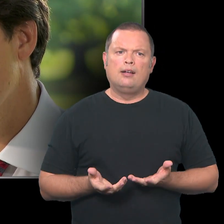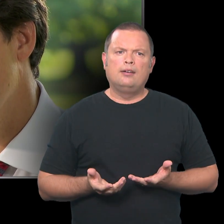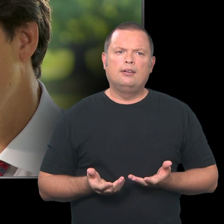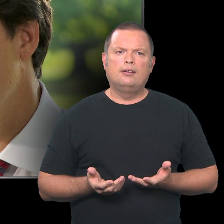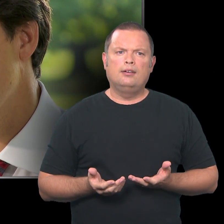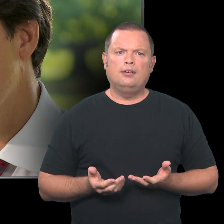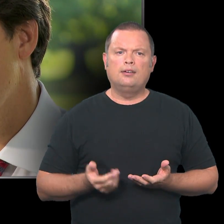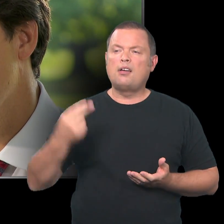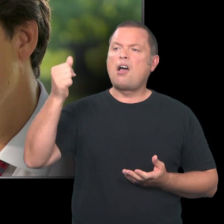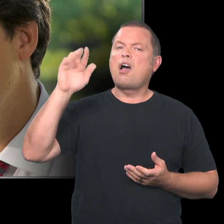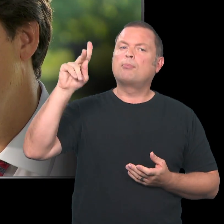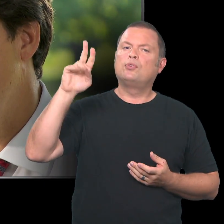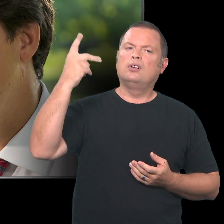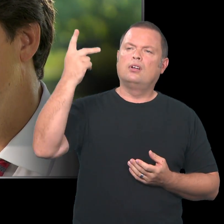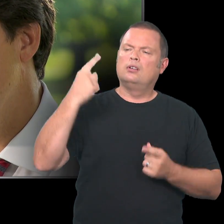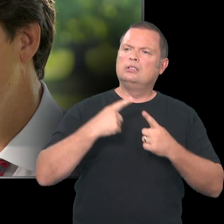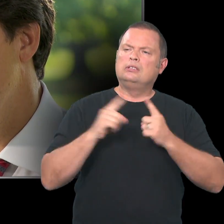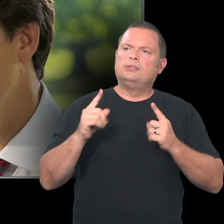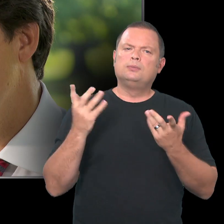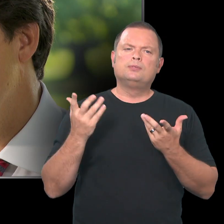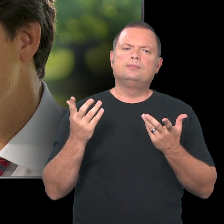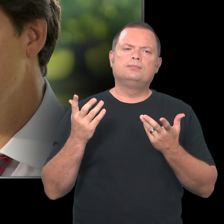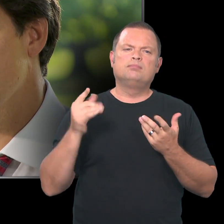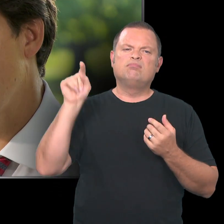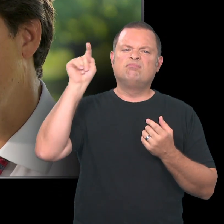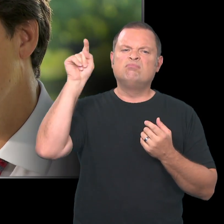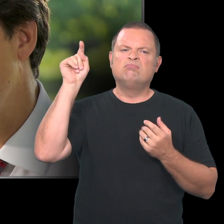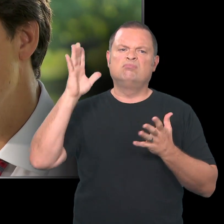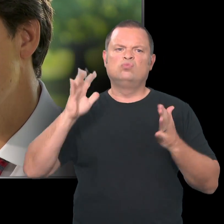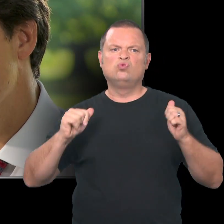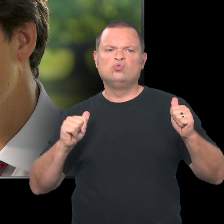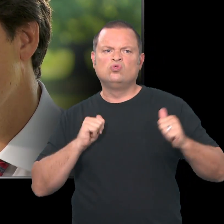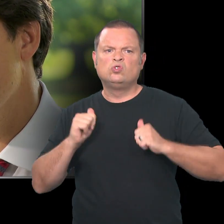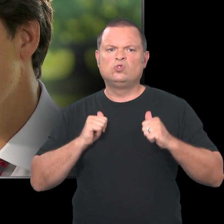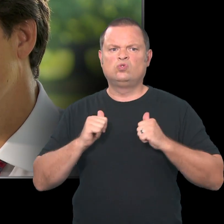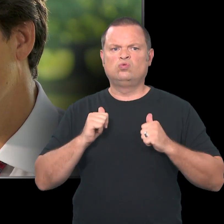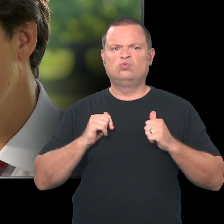I mean if I have one real point of distinction between me and Mr. Harper,